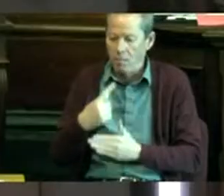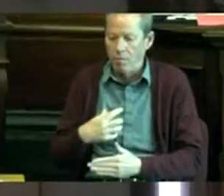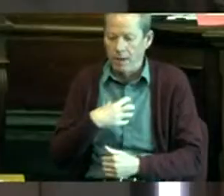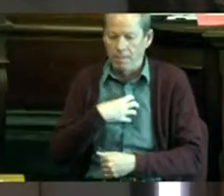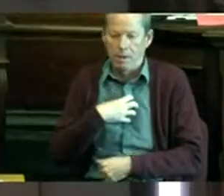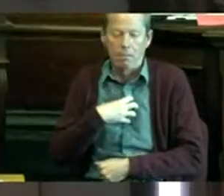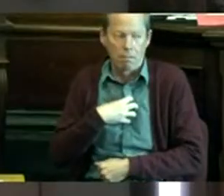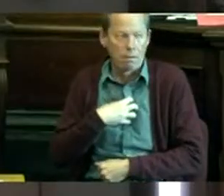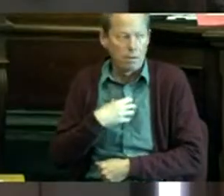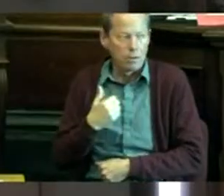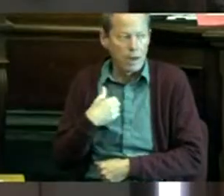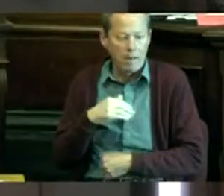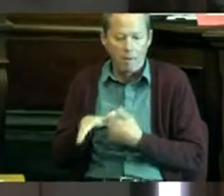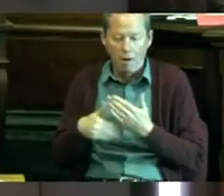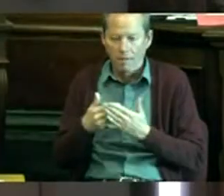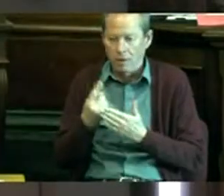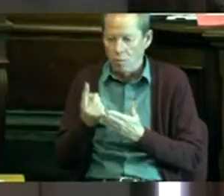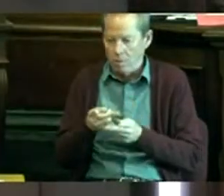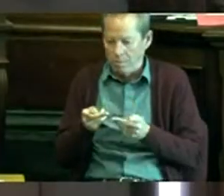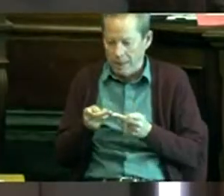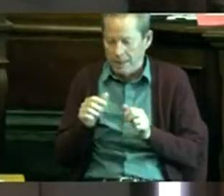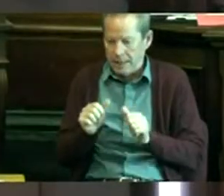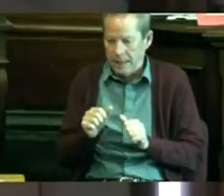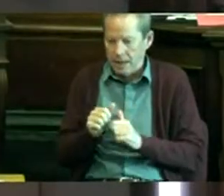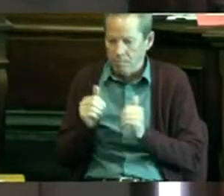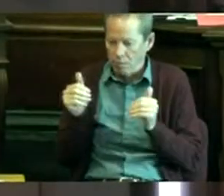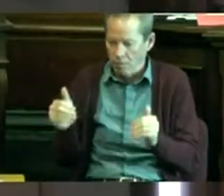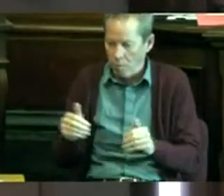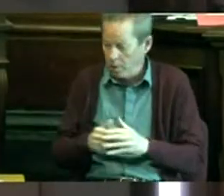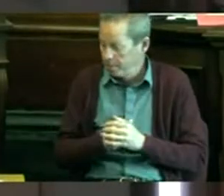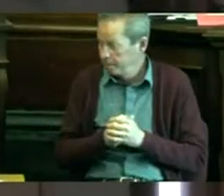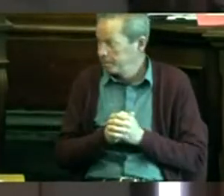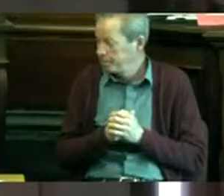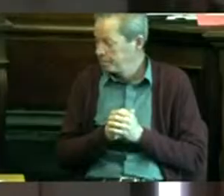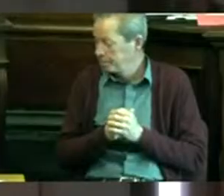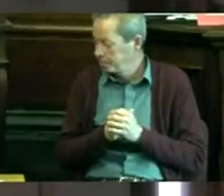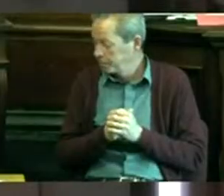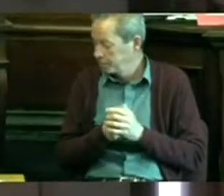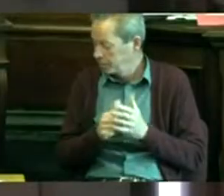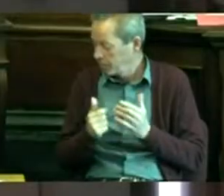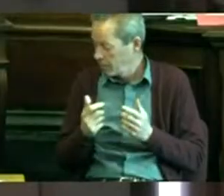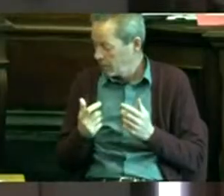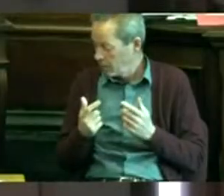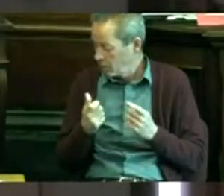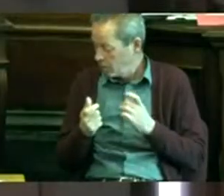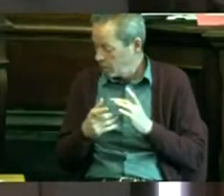money we owe him already, and then to add the money for the